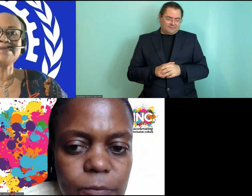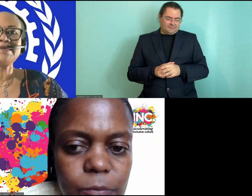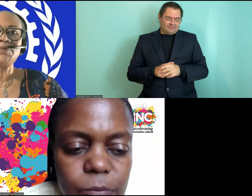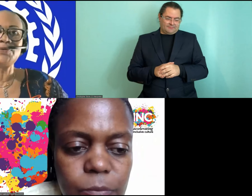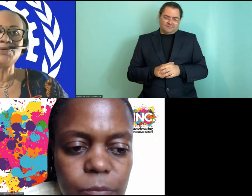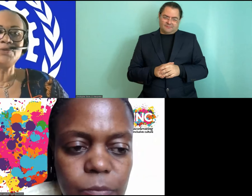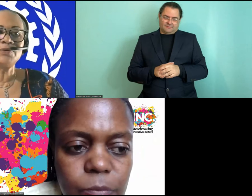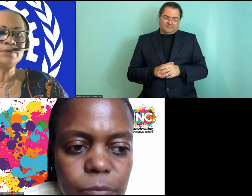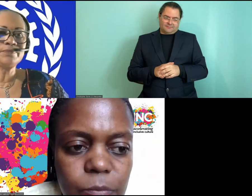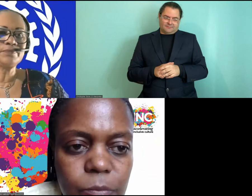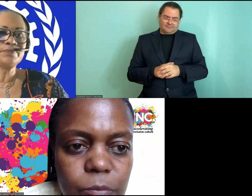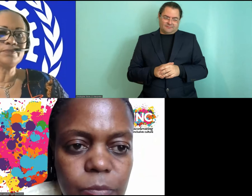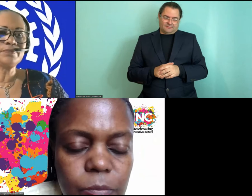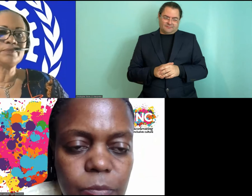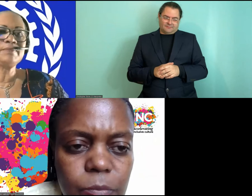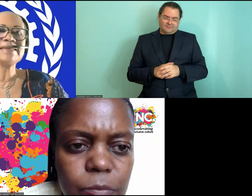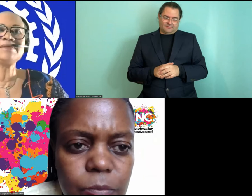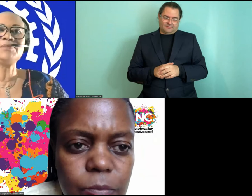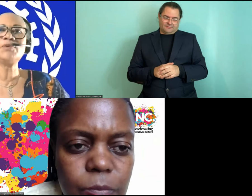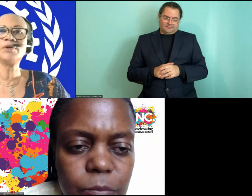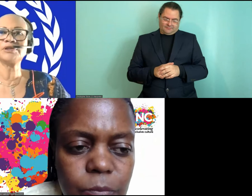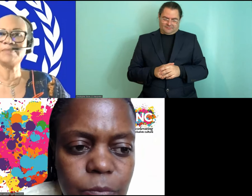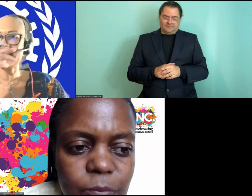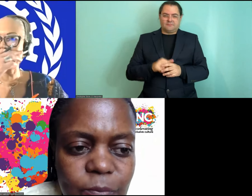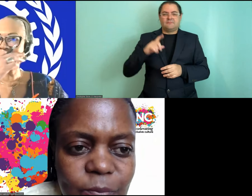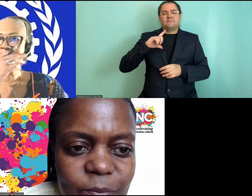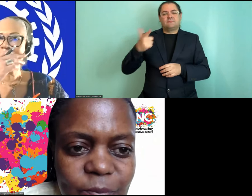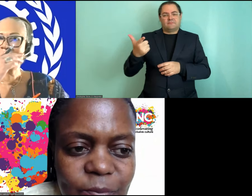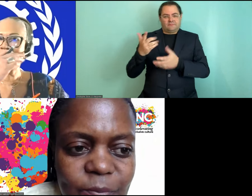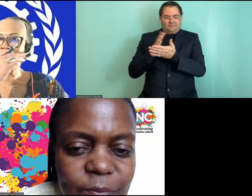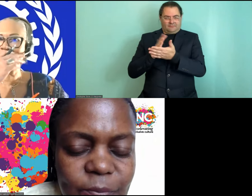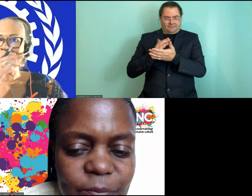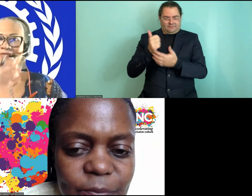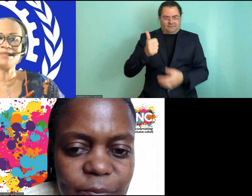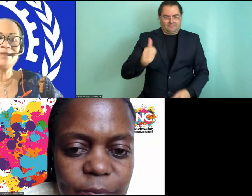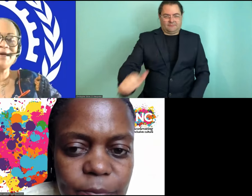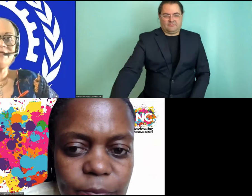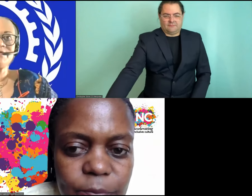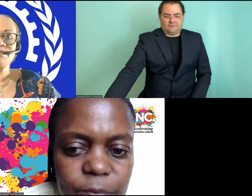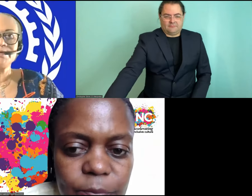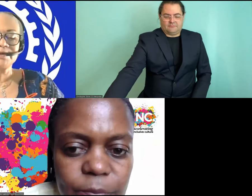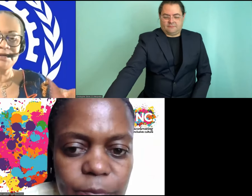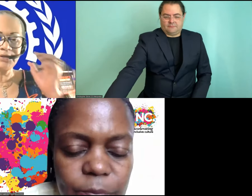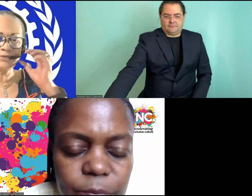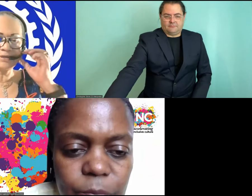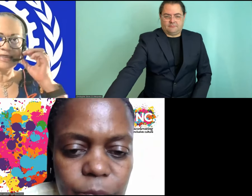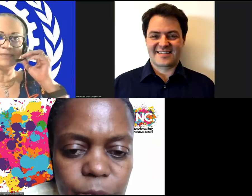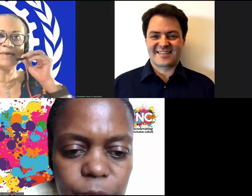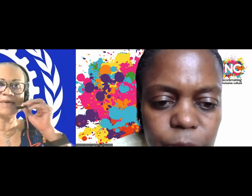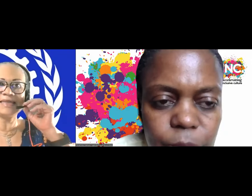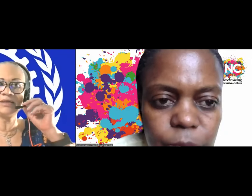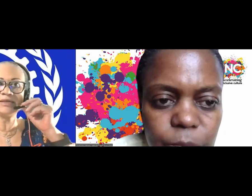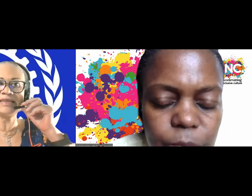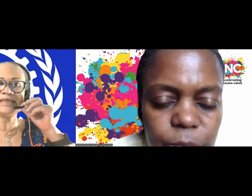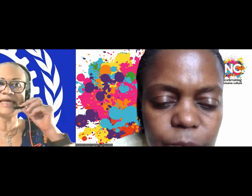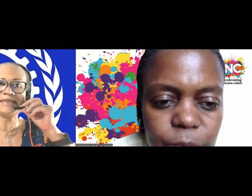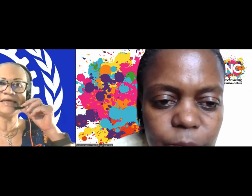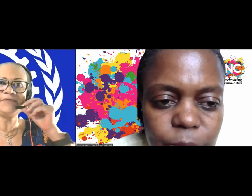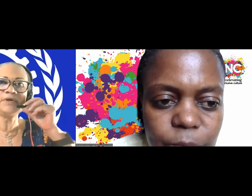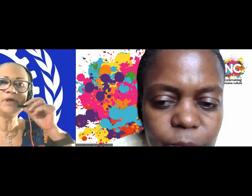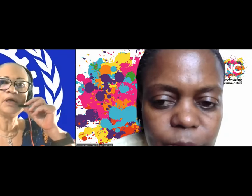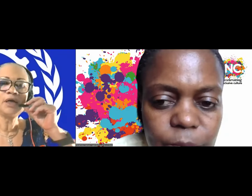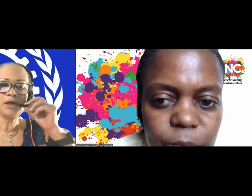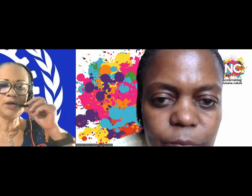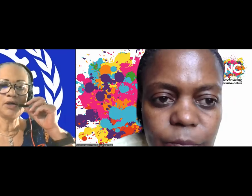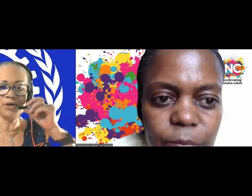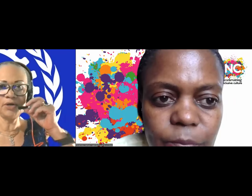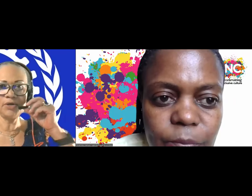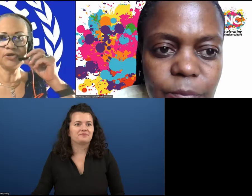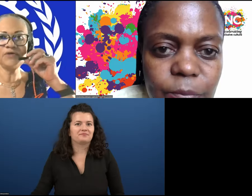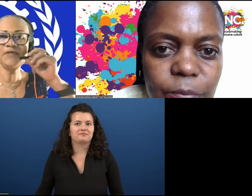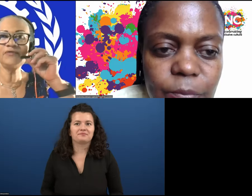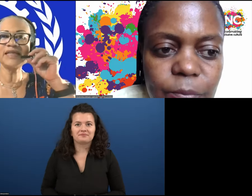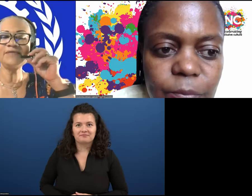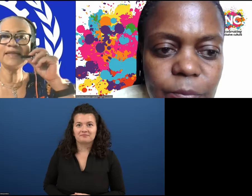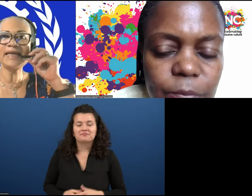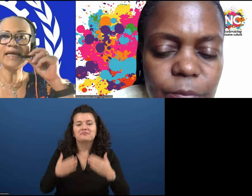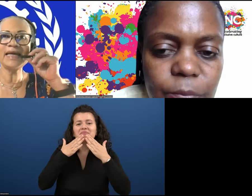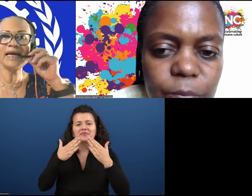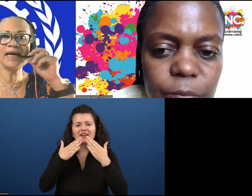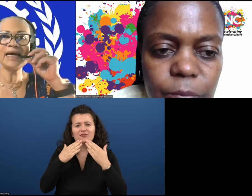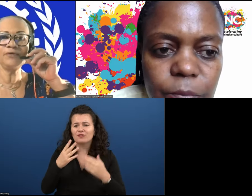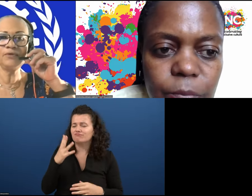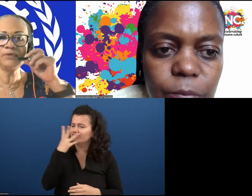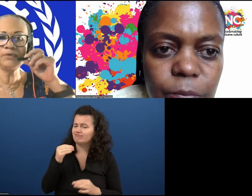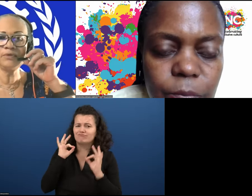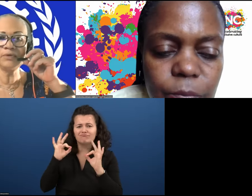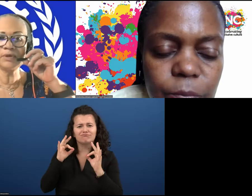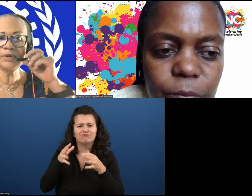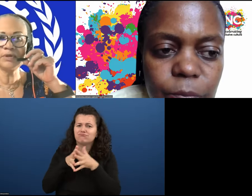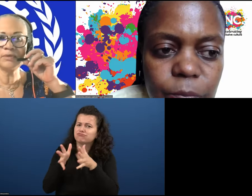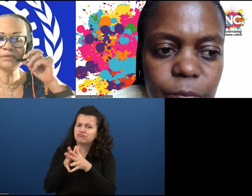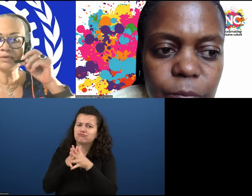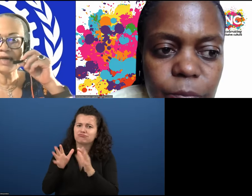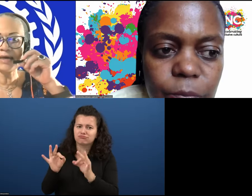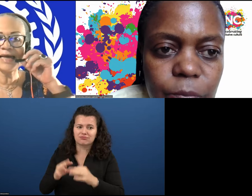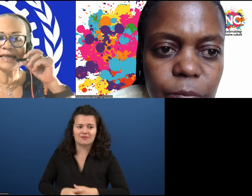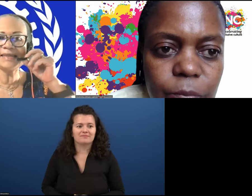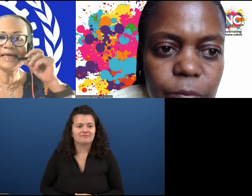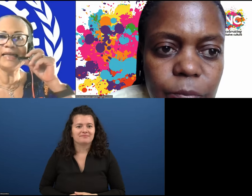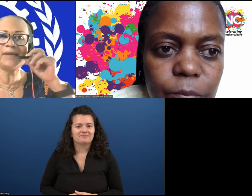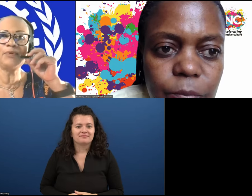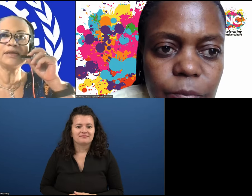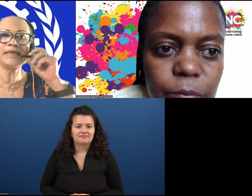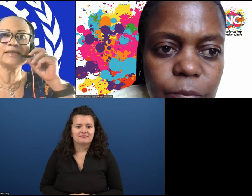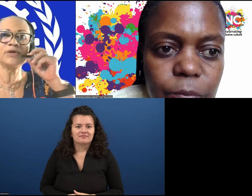10:44:29 to see Bella's initiative Chevy Abu Dhabi, what the question on a pose comes alive